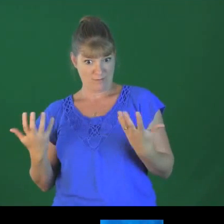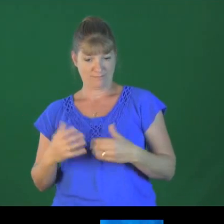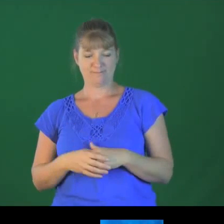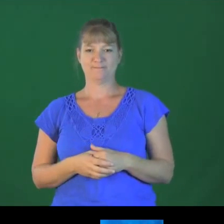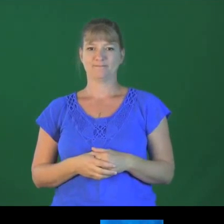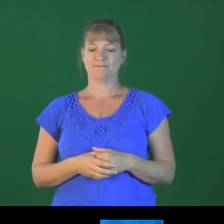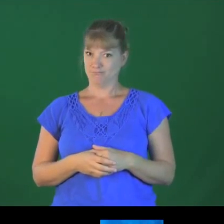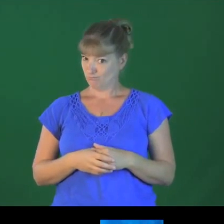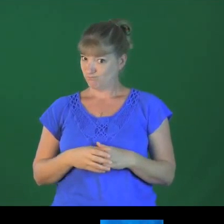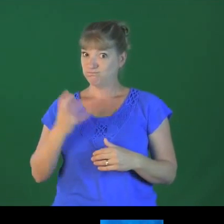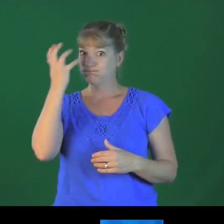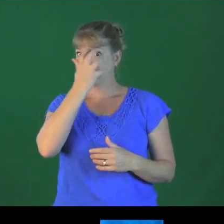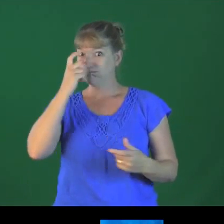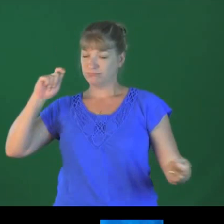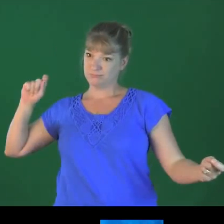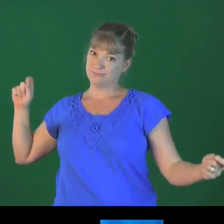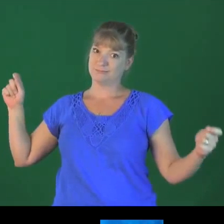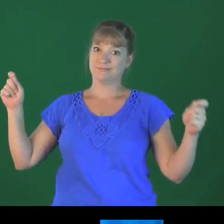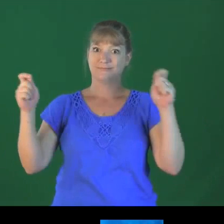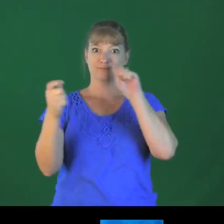and times sure have changed.